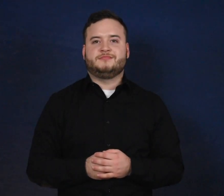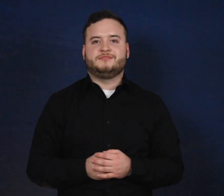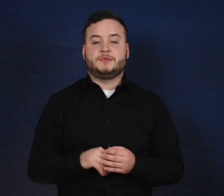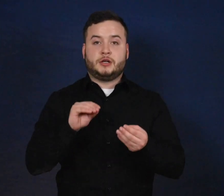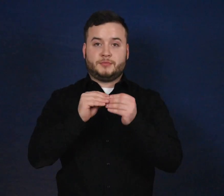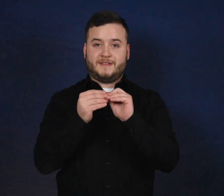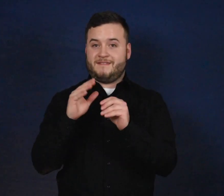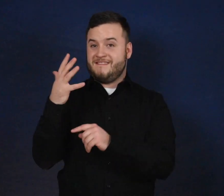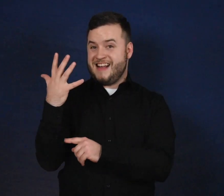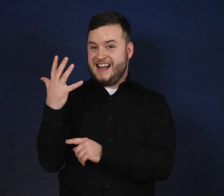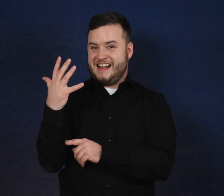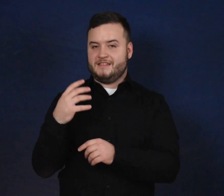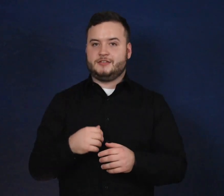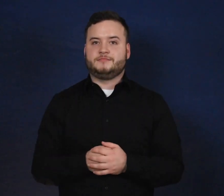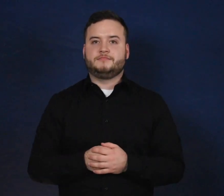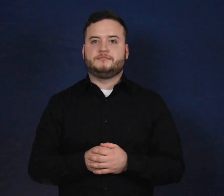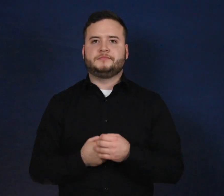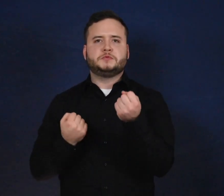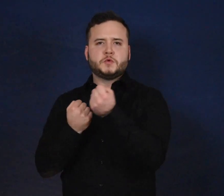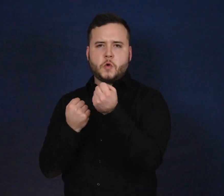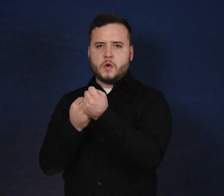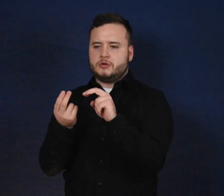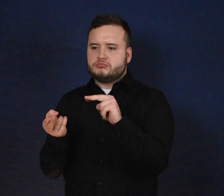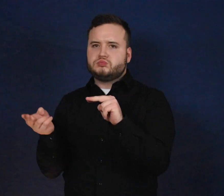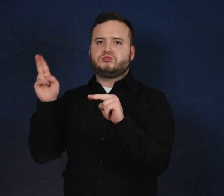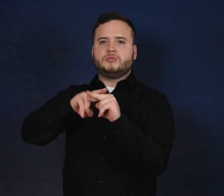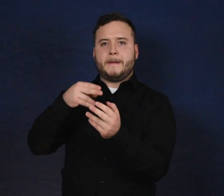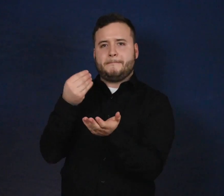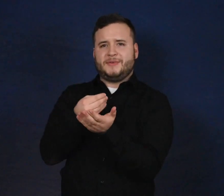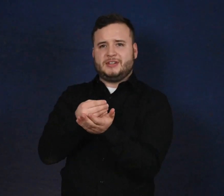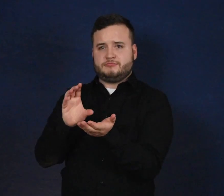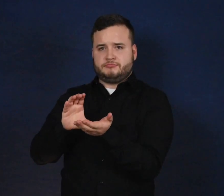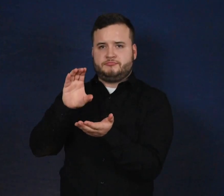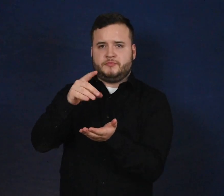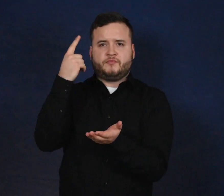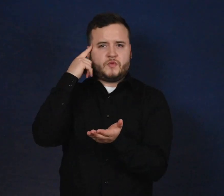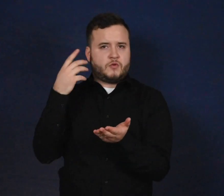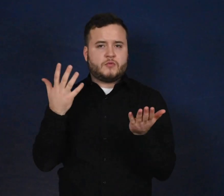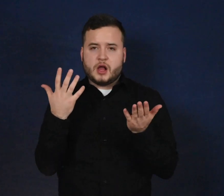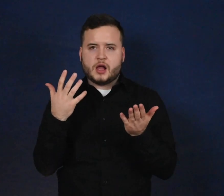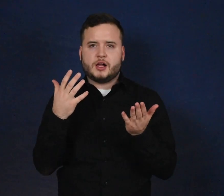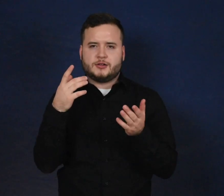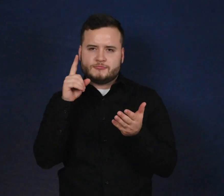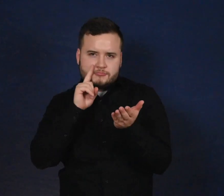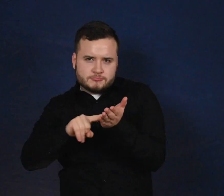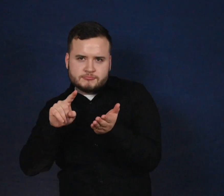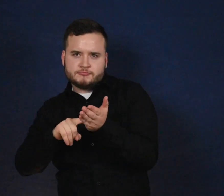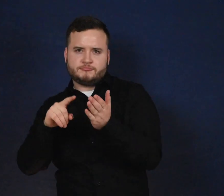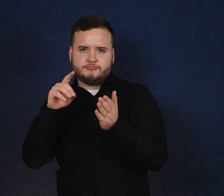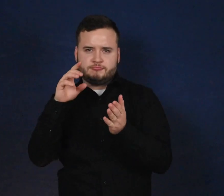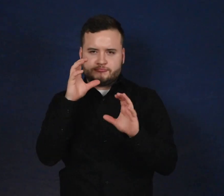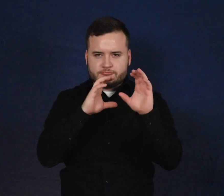5. Support additional funding to explore, develop,